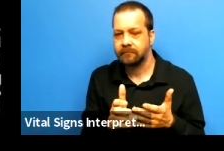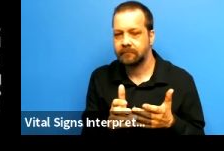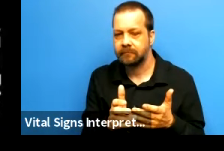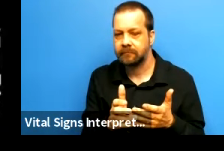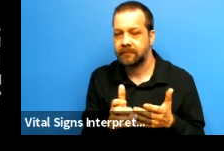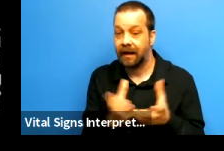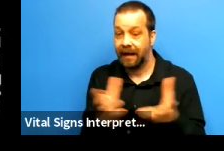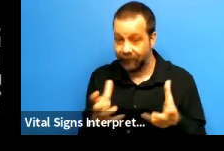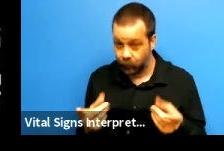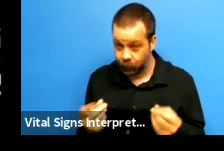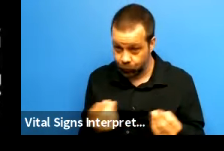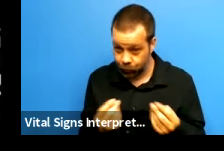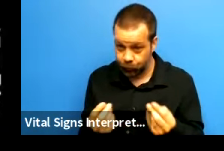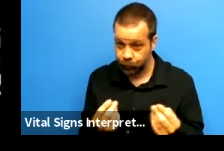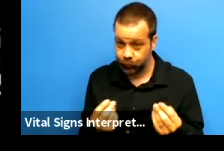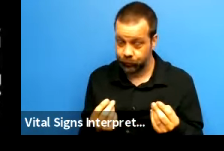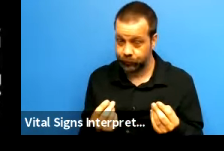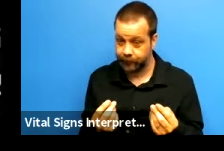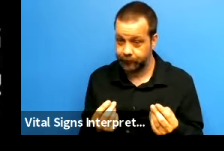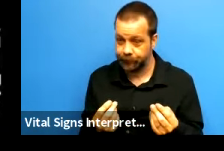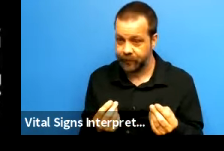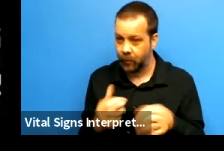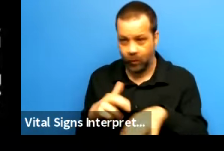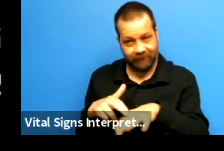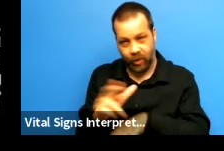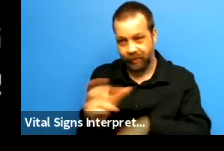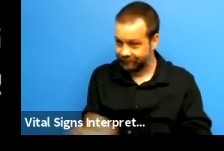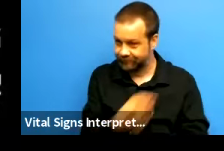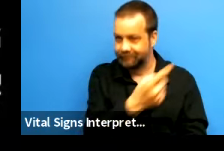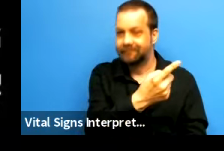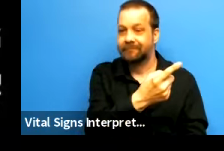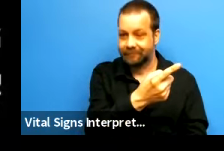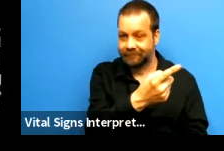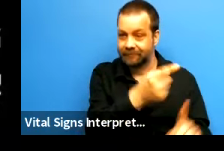is referring you right back. They have developed